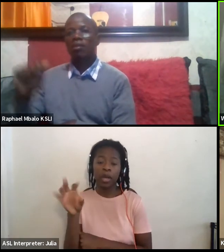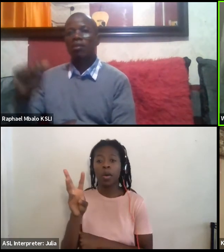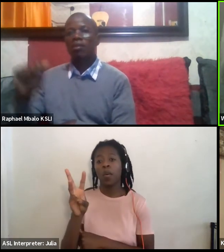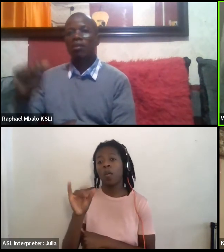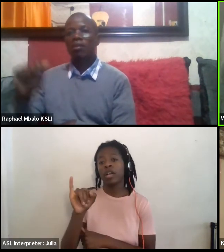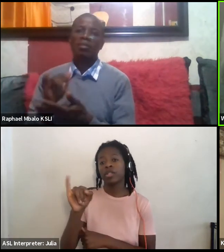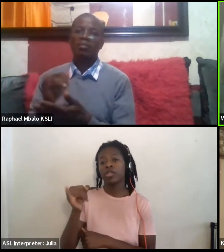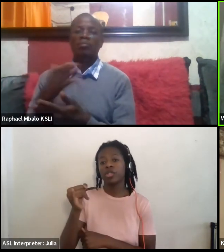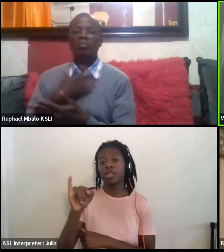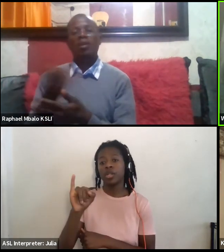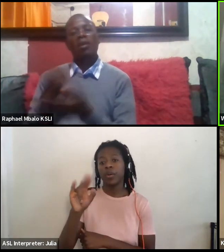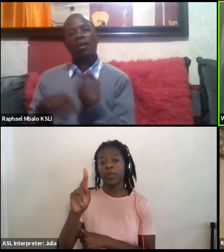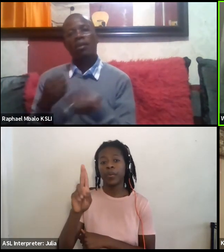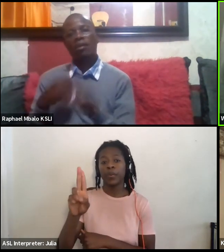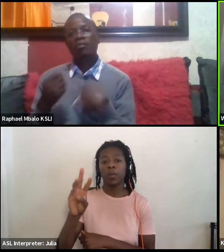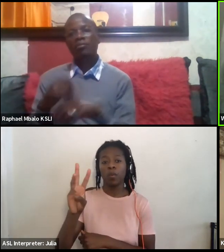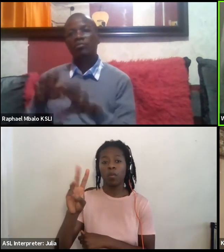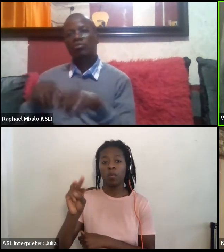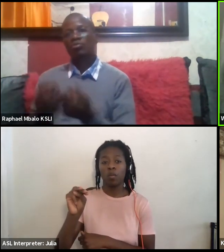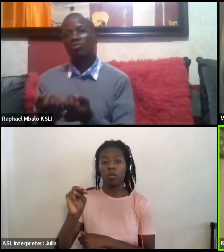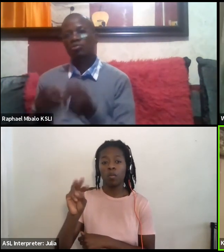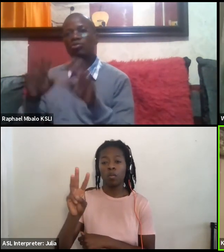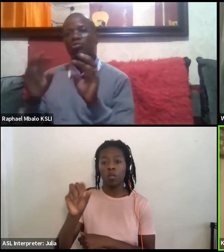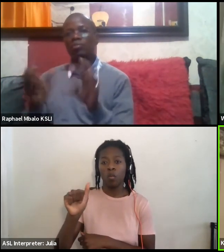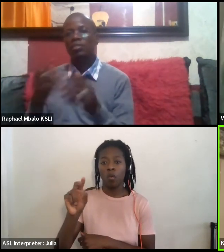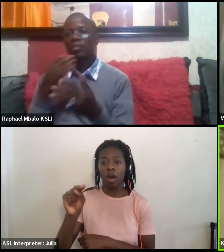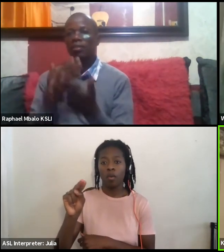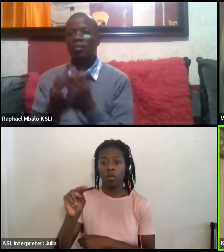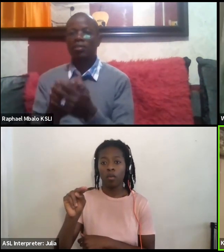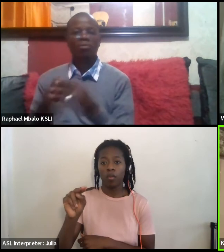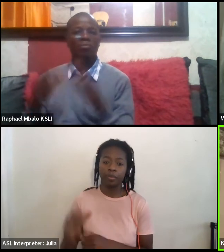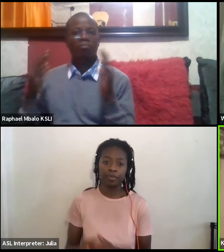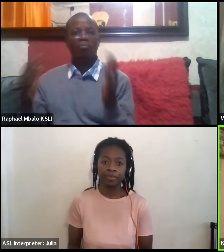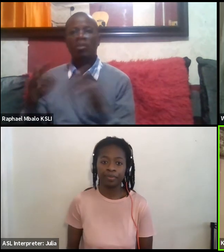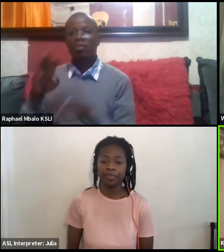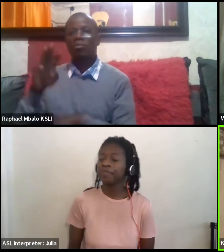Awesome. Thank you so much Wanjiku. You're welcome, thank you.